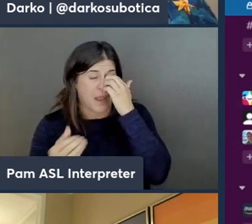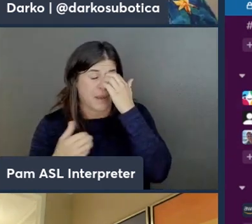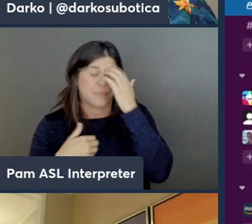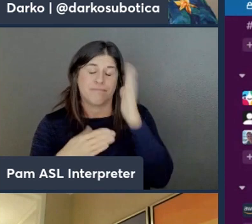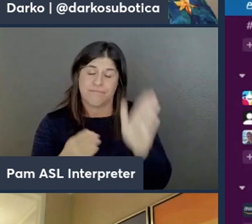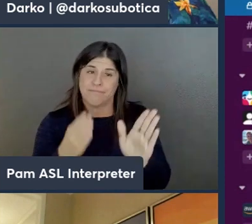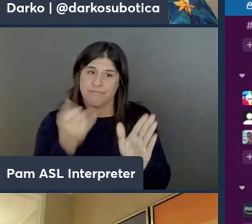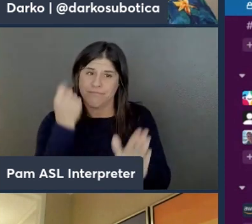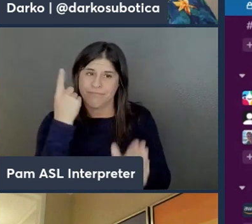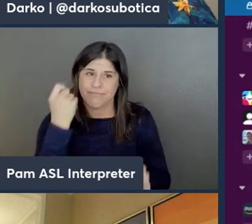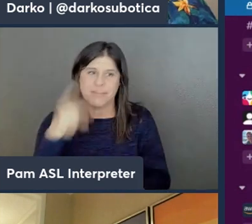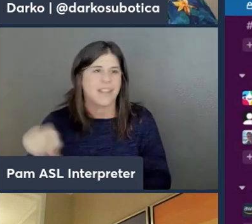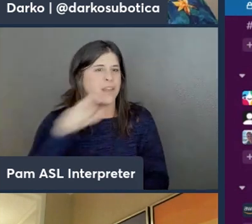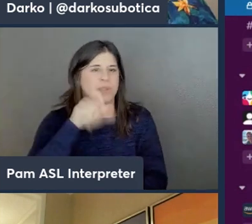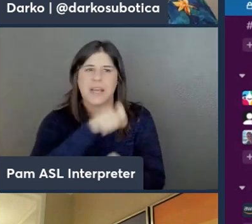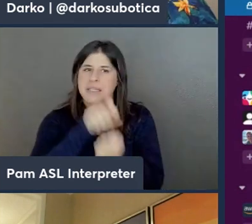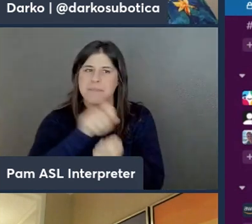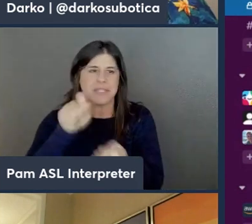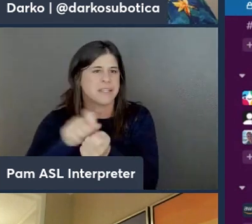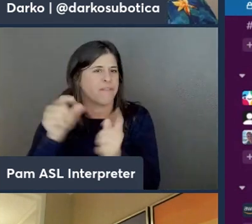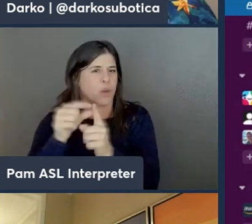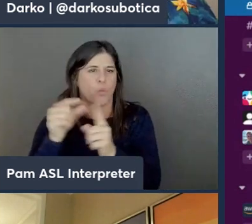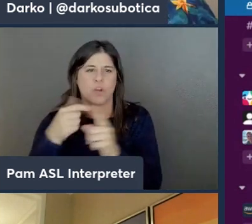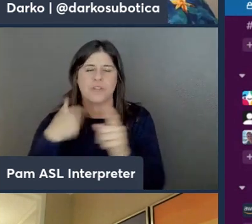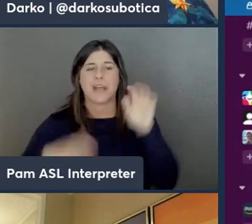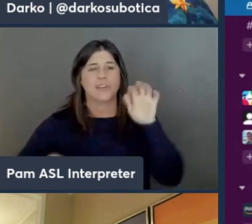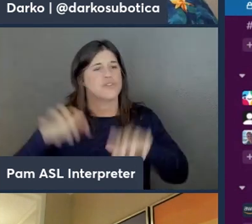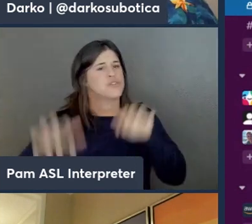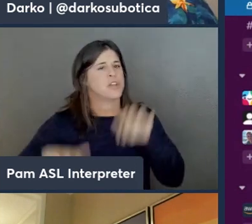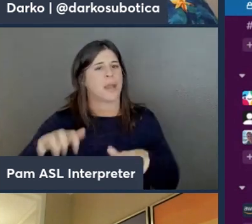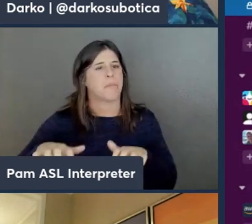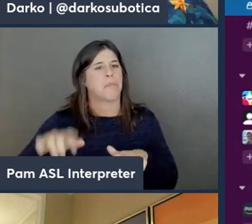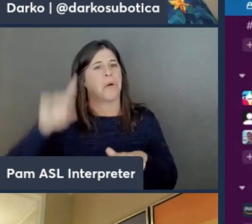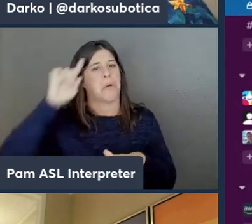these are not the specific words. I just type things that made introduce sense to me.